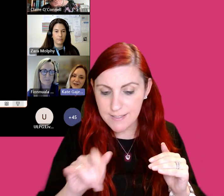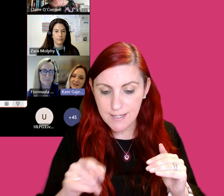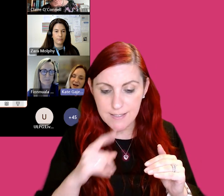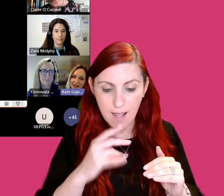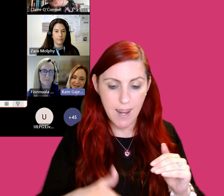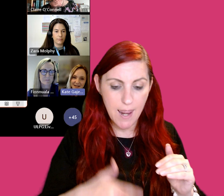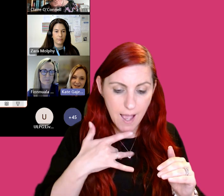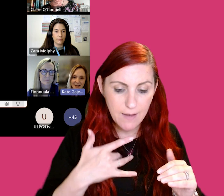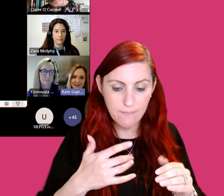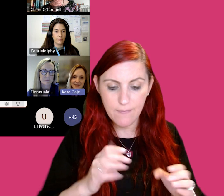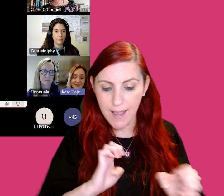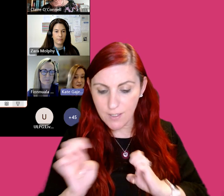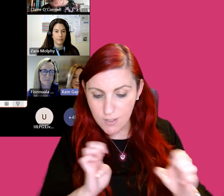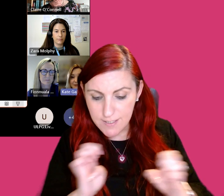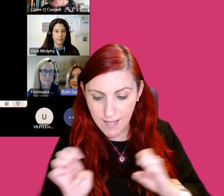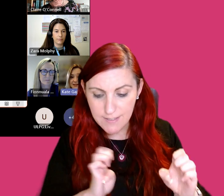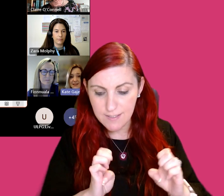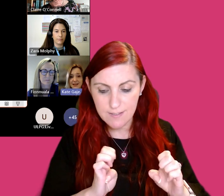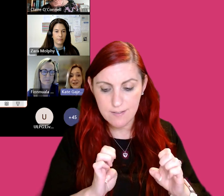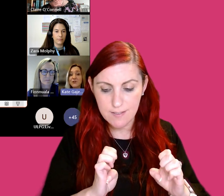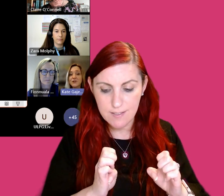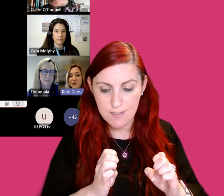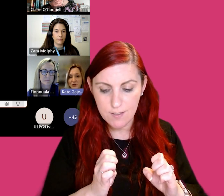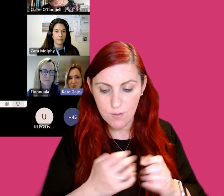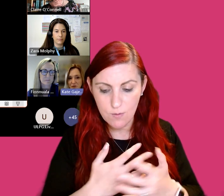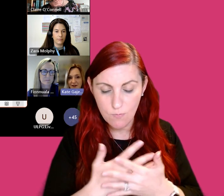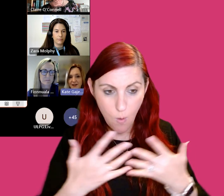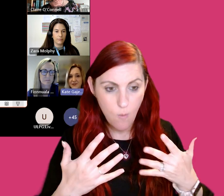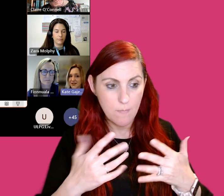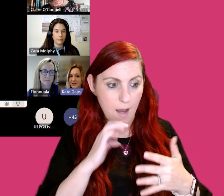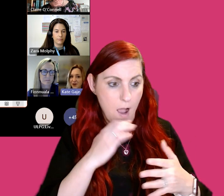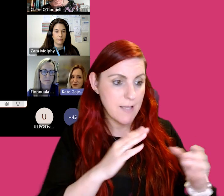whether it's high-intensity exercise because some exercise can increase your glucose values and not